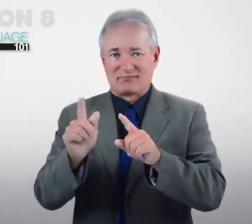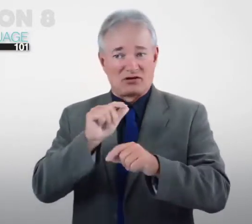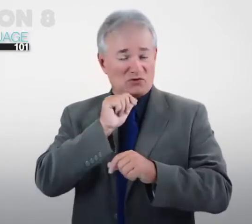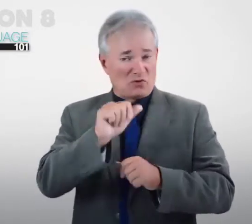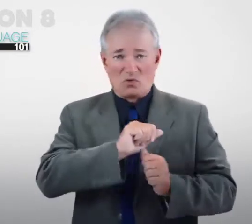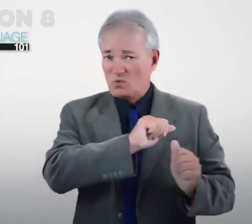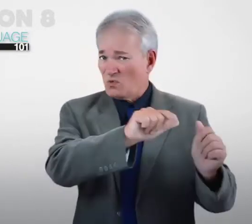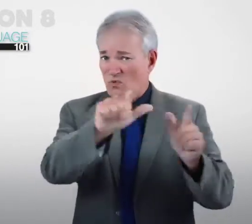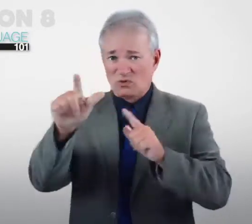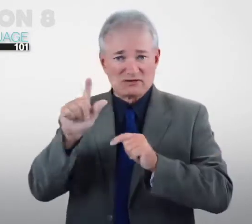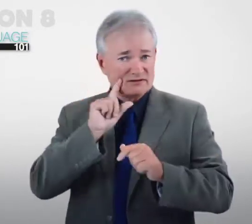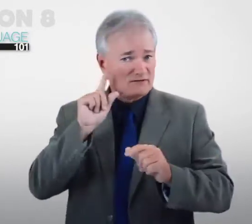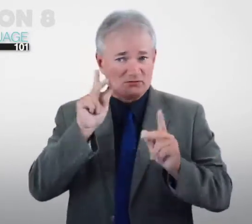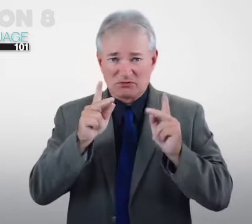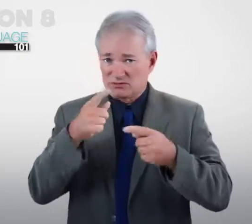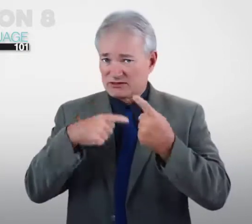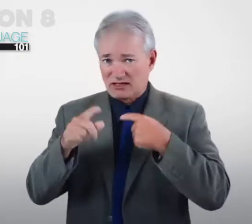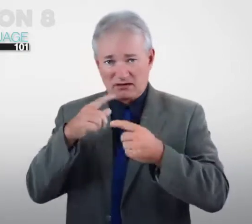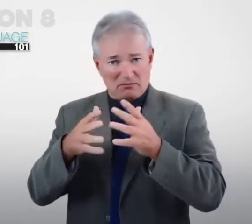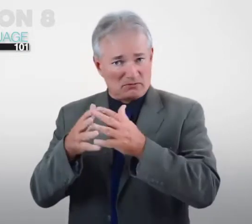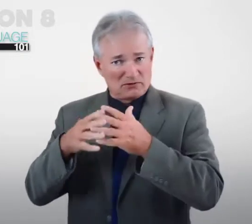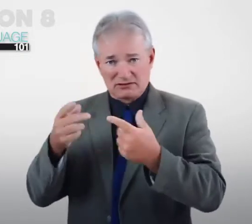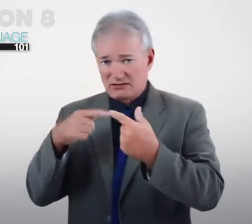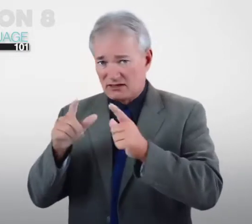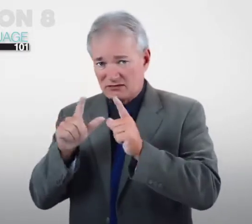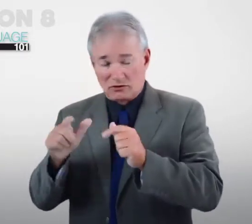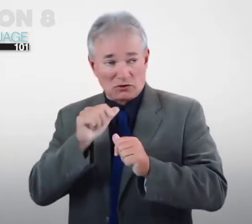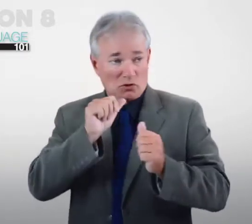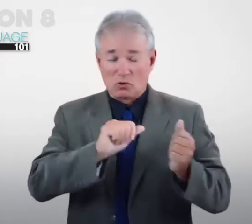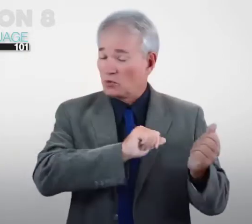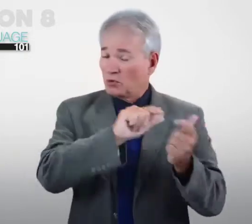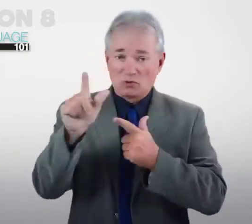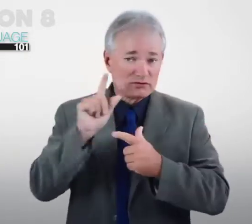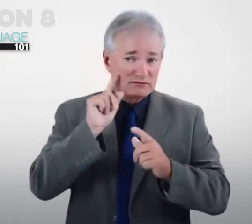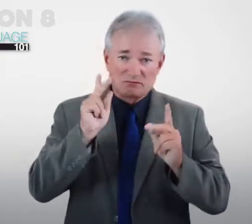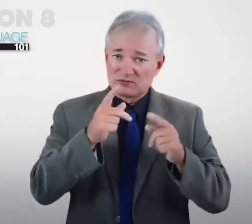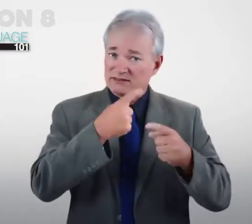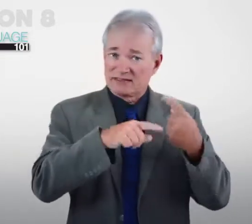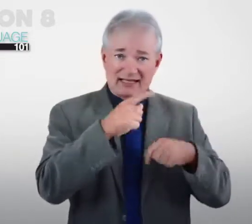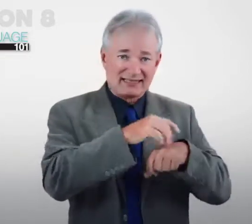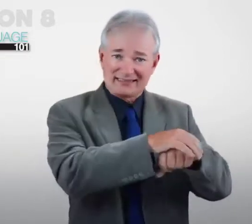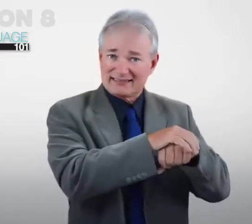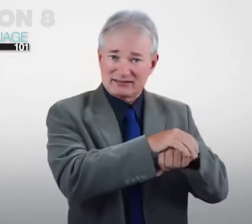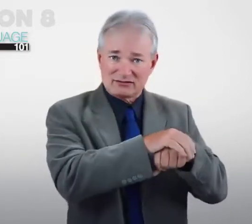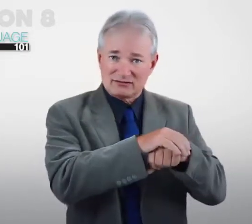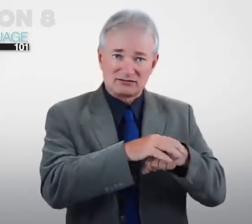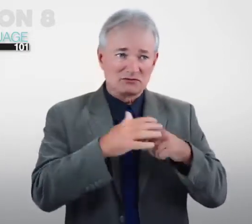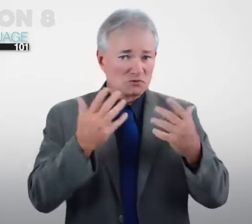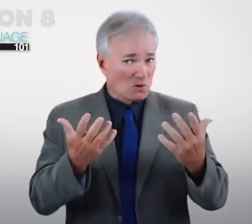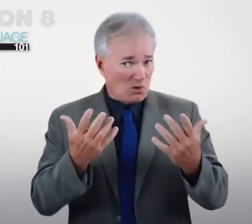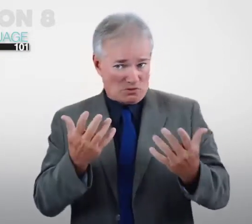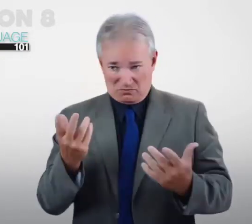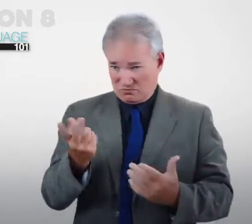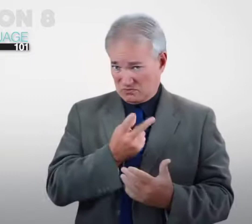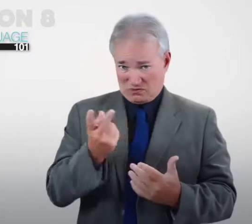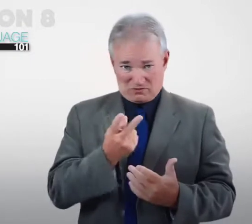you will notice that not all deaf people sign alike, not everybody uses English,